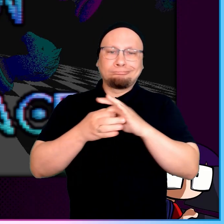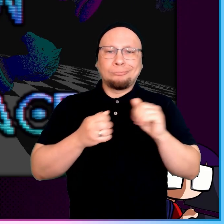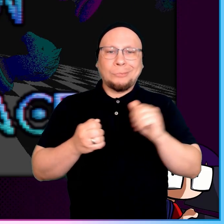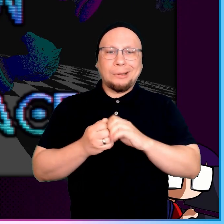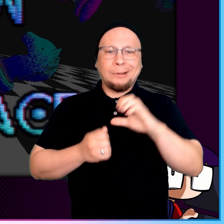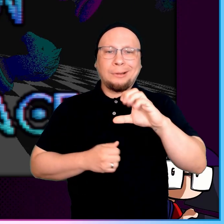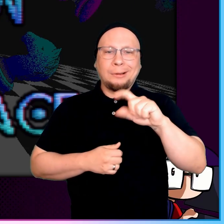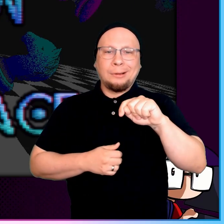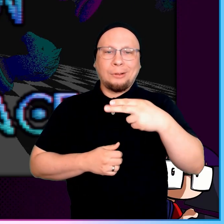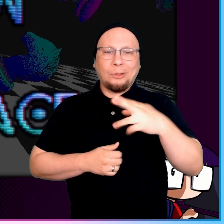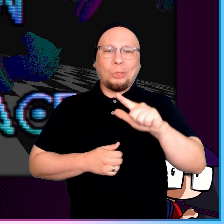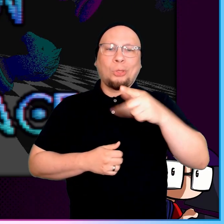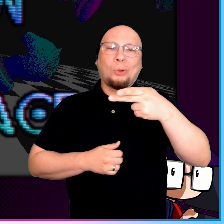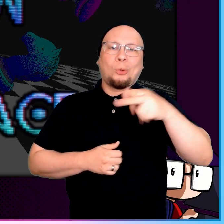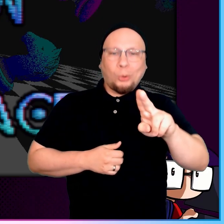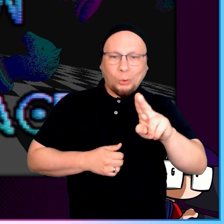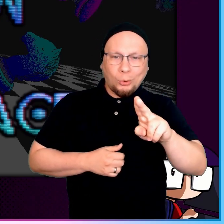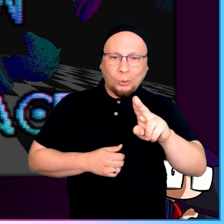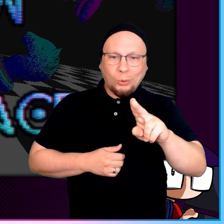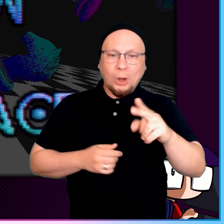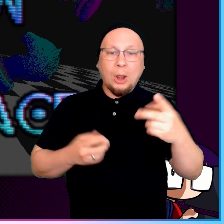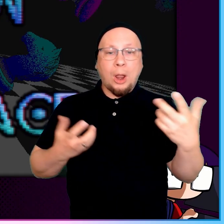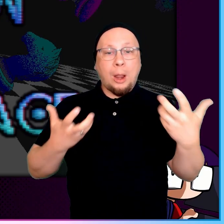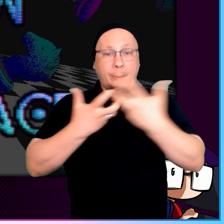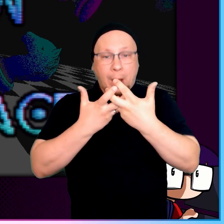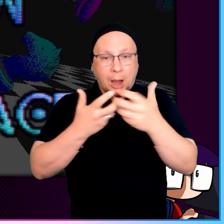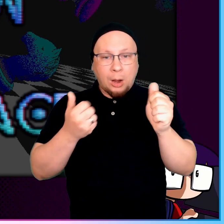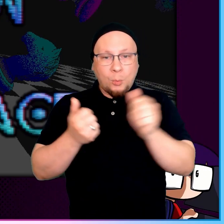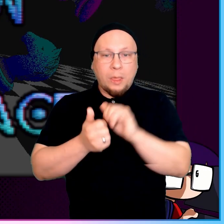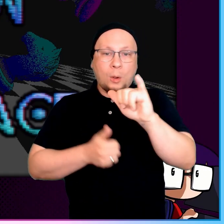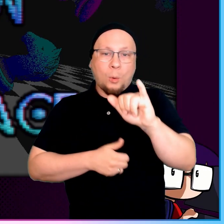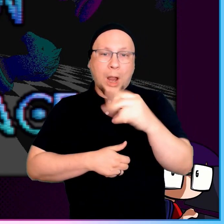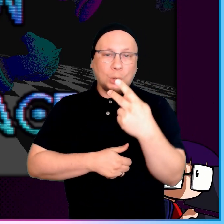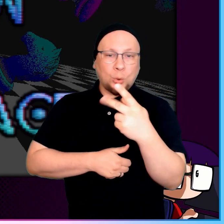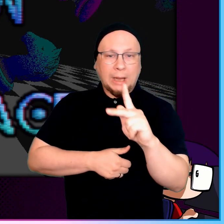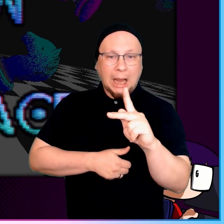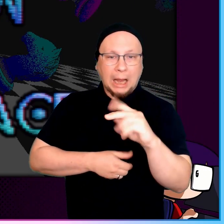the apocalyptic lens of the Y2K crisis and 90s internet culture.